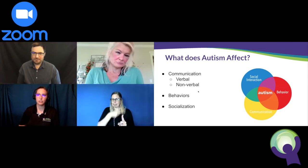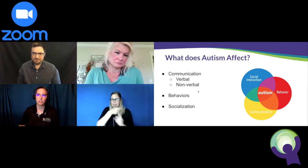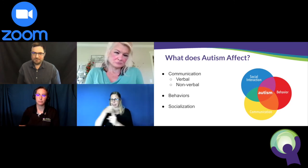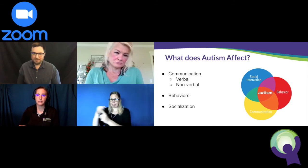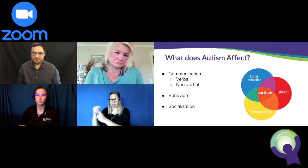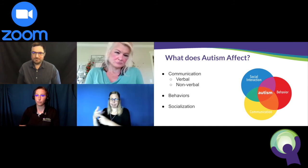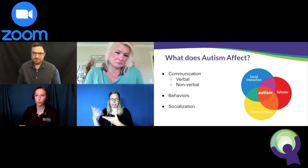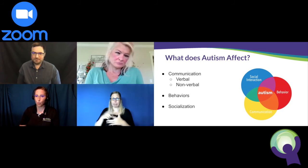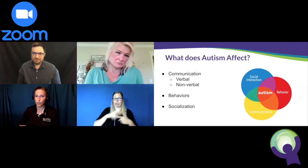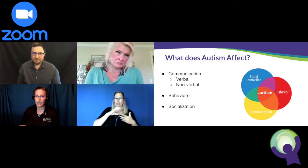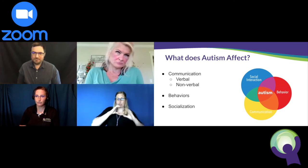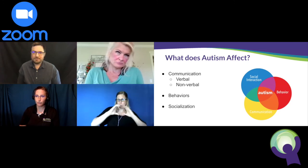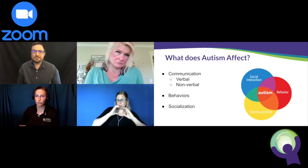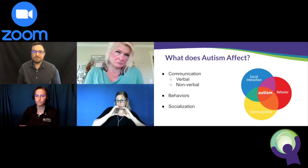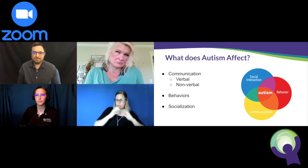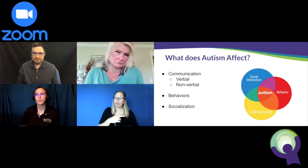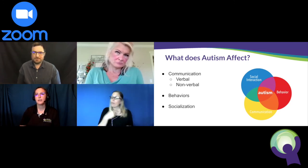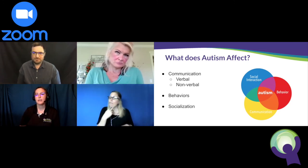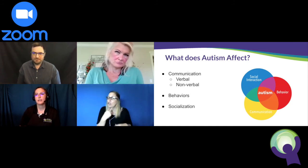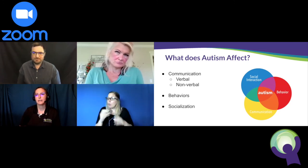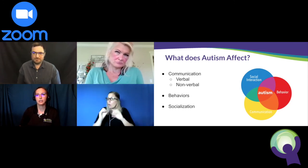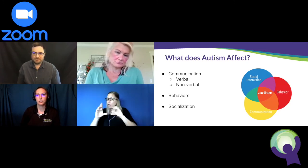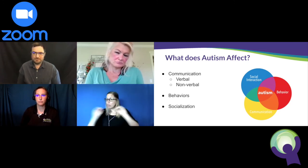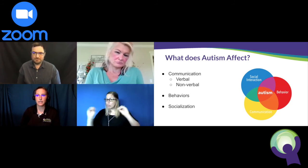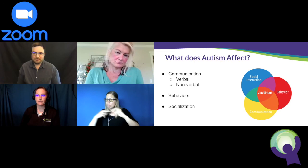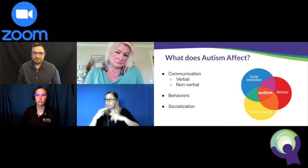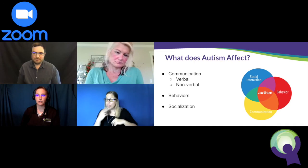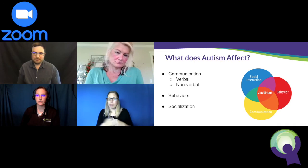can be verbal or non-verbal. It can include behaviors